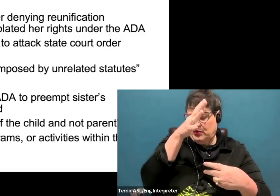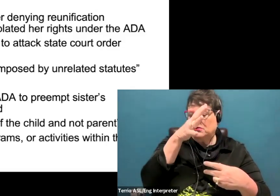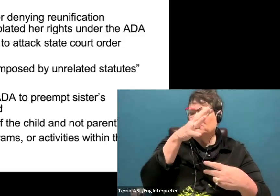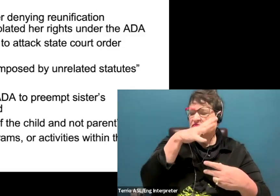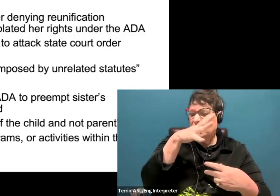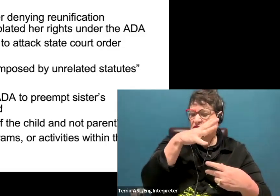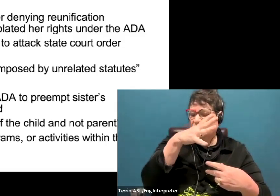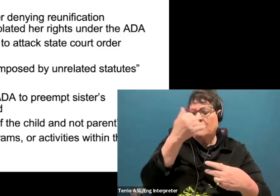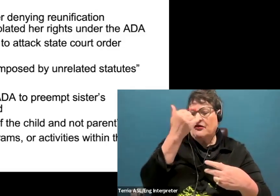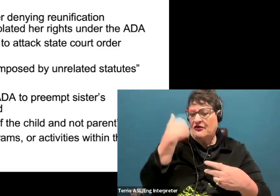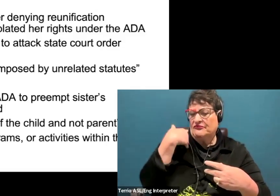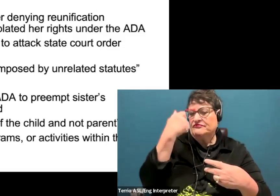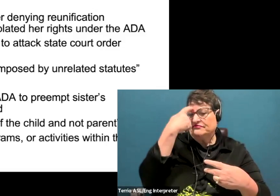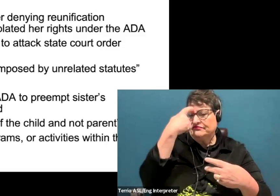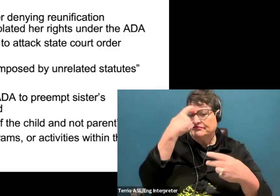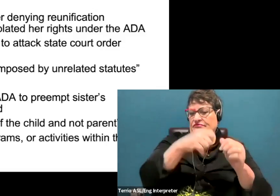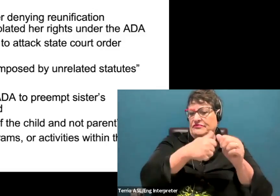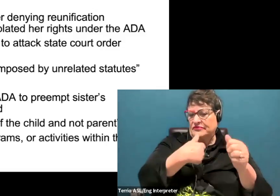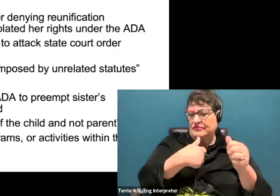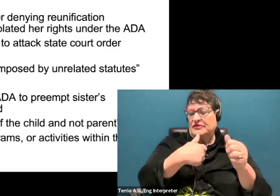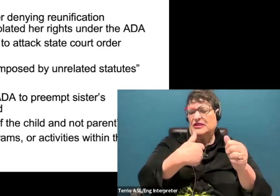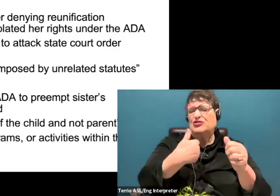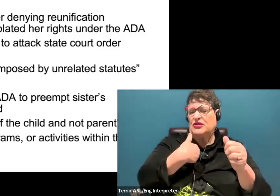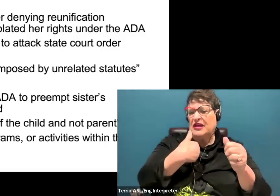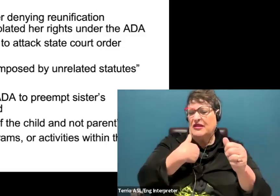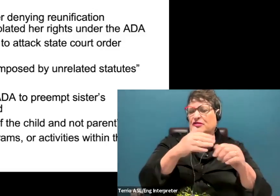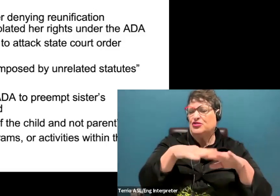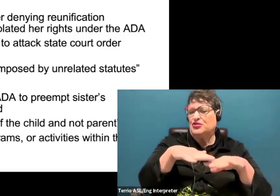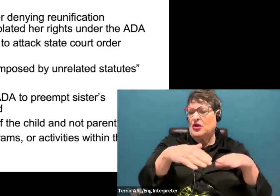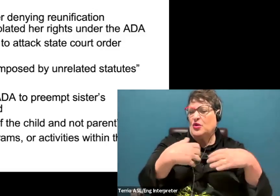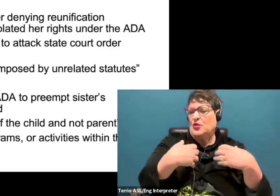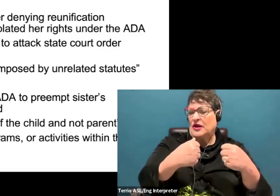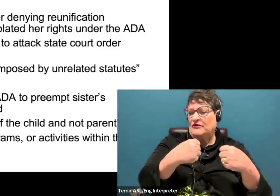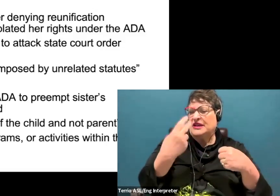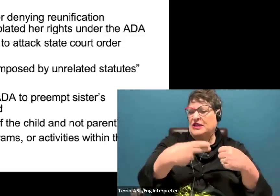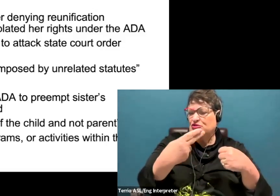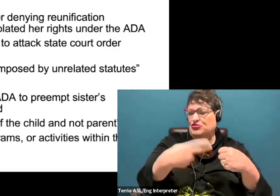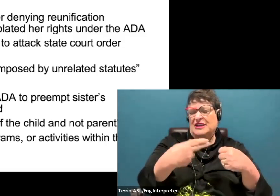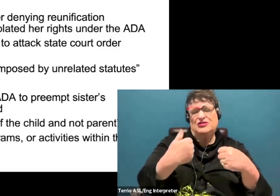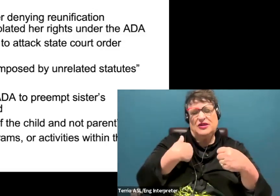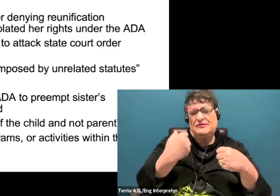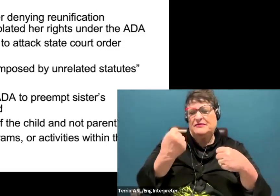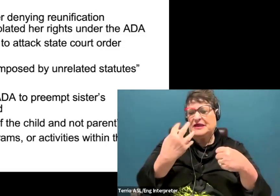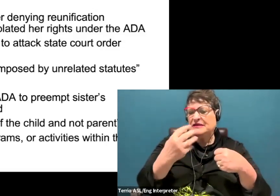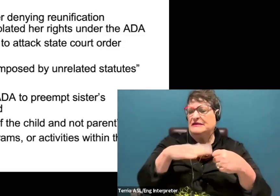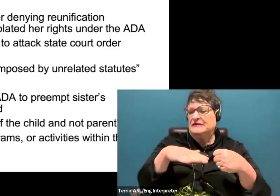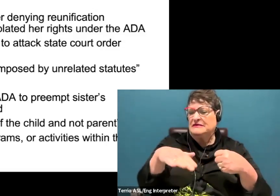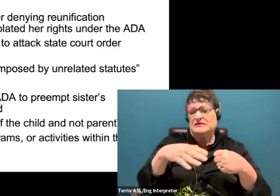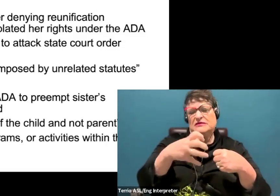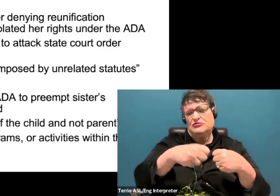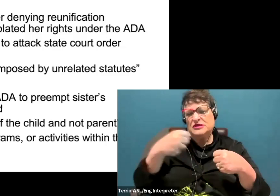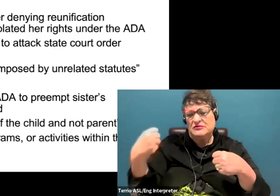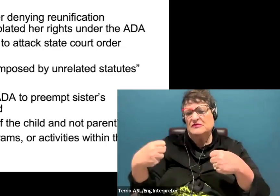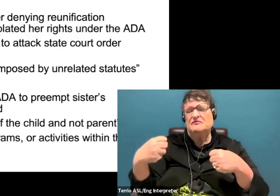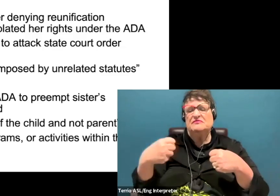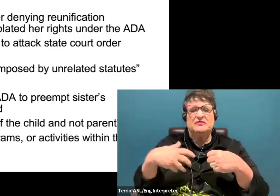she's had a large child welfare history. So she's already had children removed from the state. Her reunification services have been terminated.